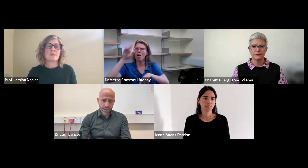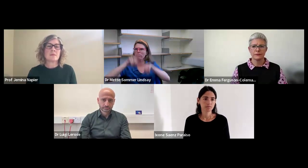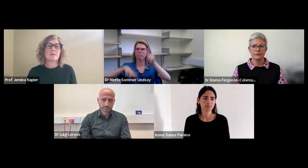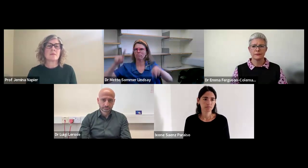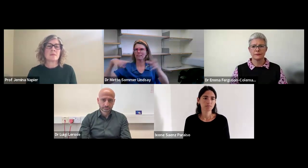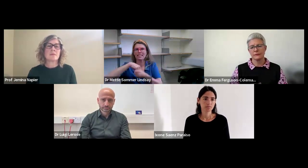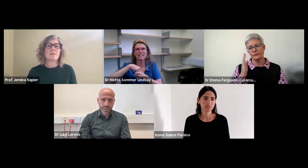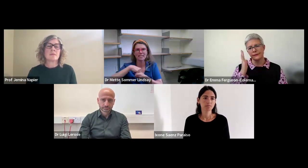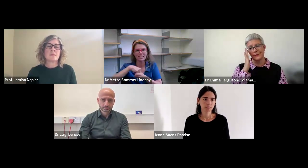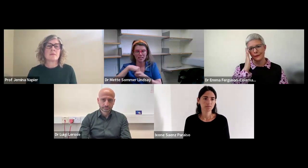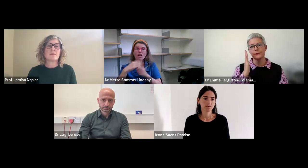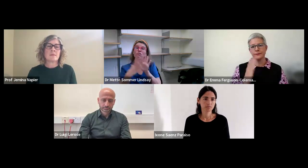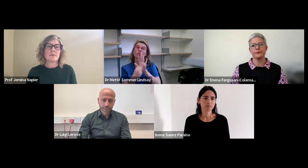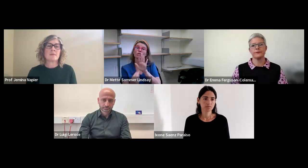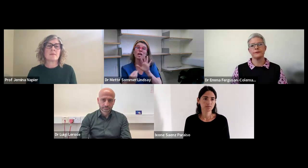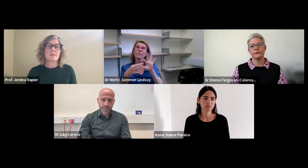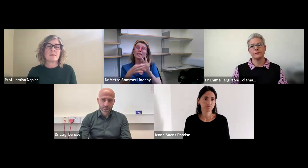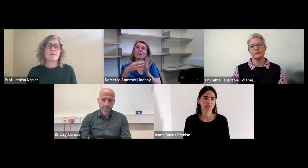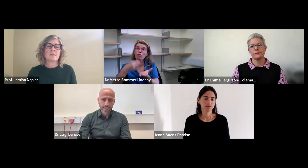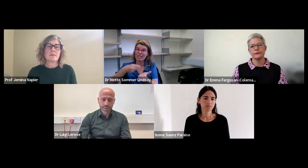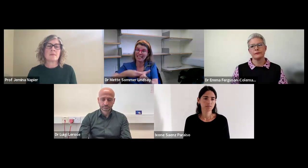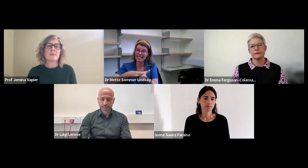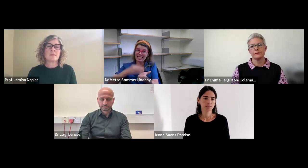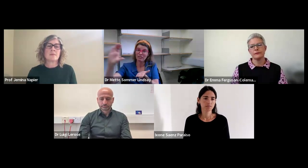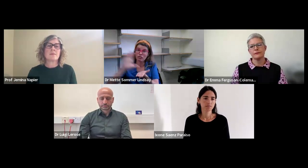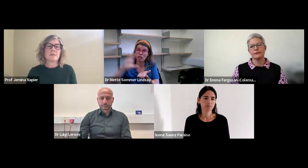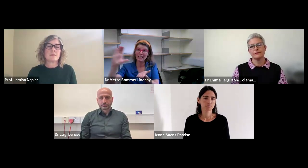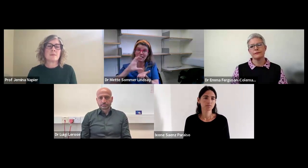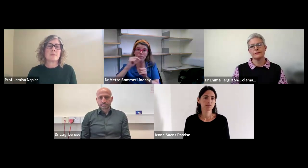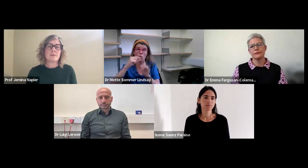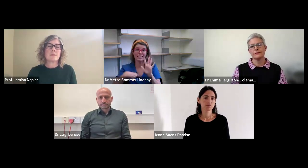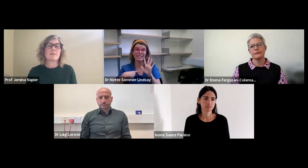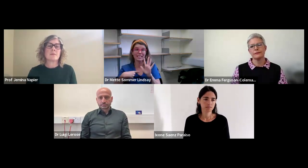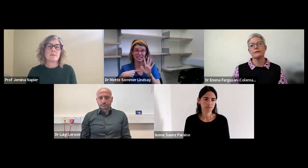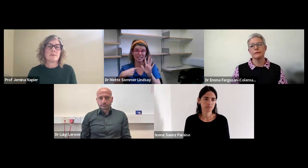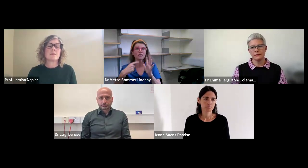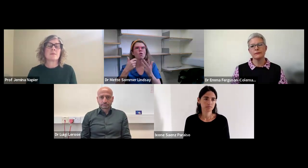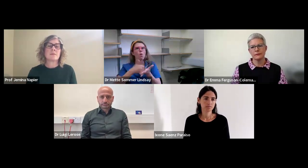to be considered, we need to look at different and varied funding streams within the EDI world,